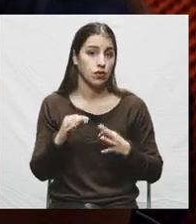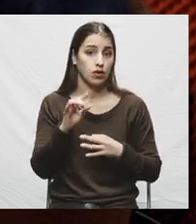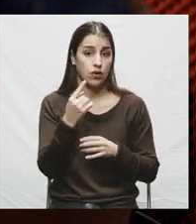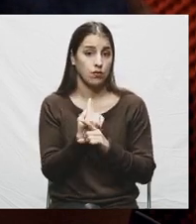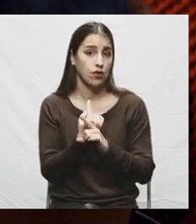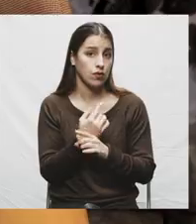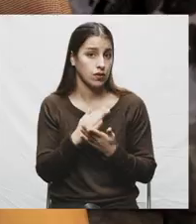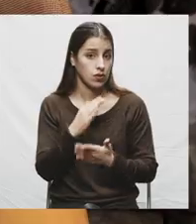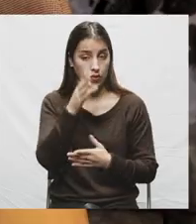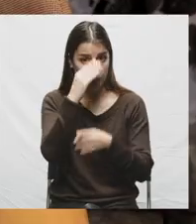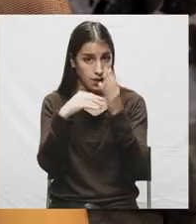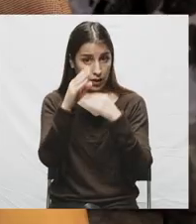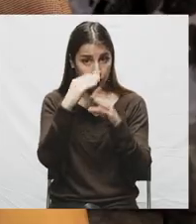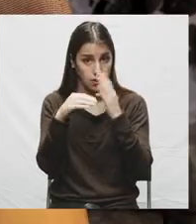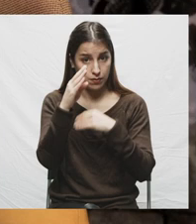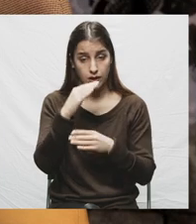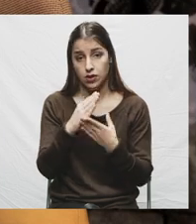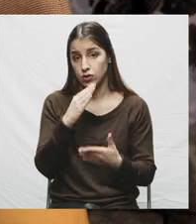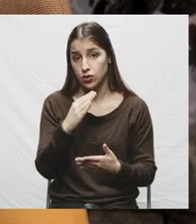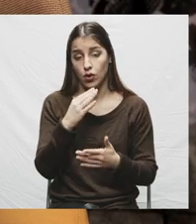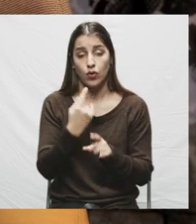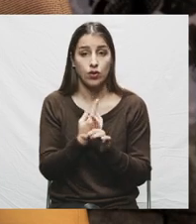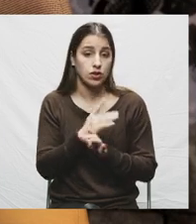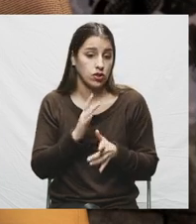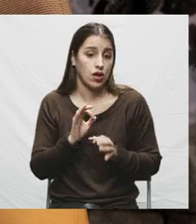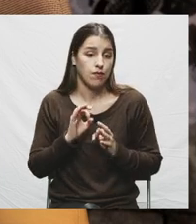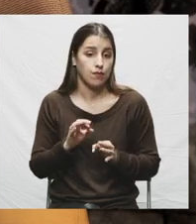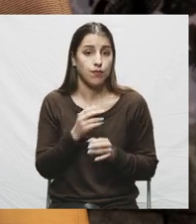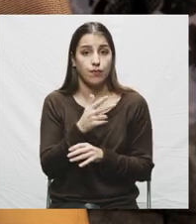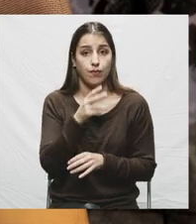So it was about just learning an already made choreography.